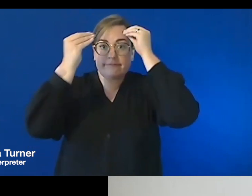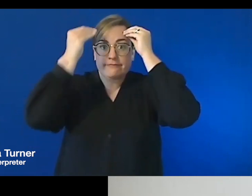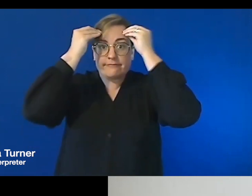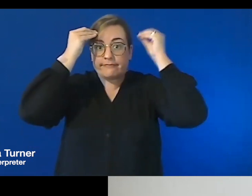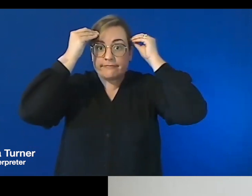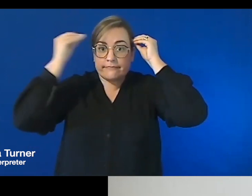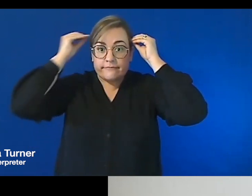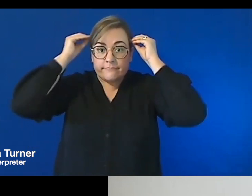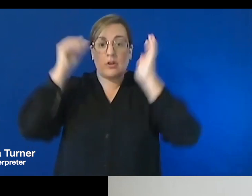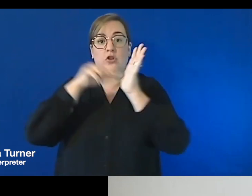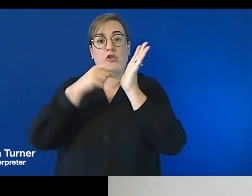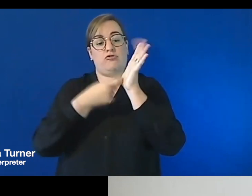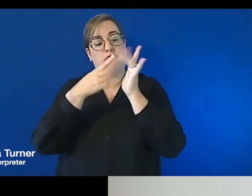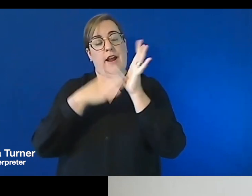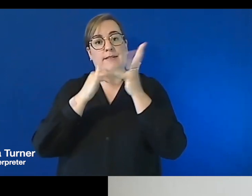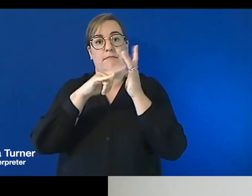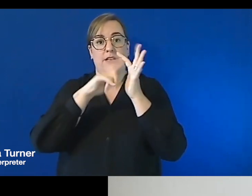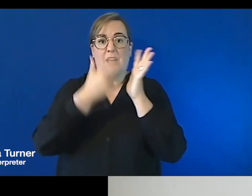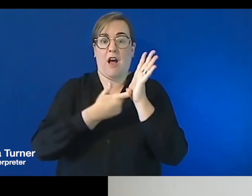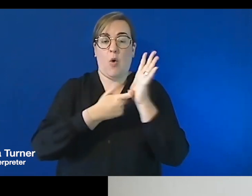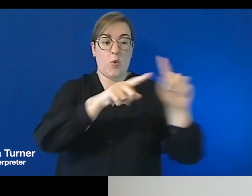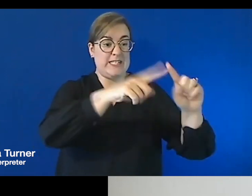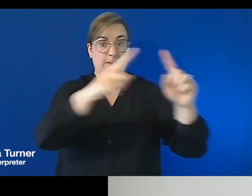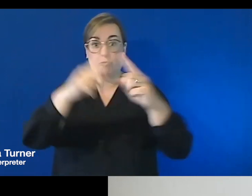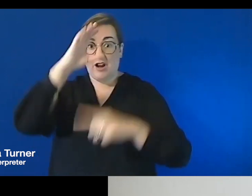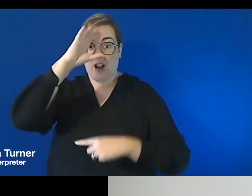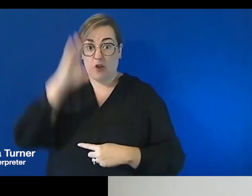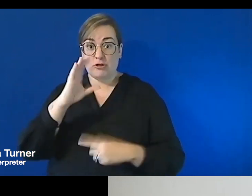and in most cases, startups have none of this information, they're not able to go